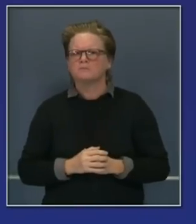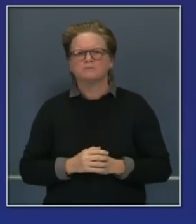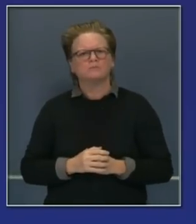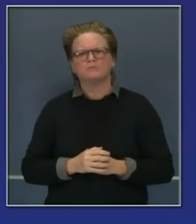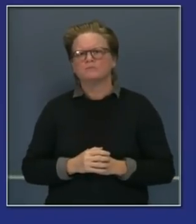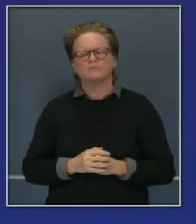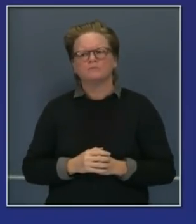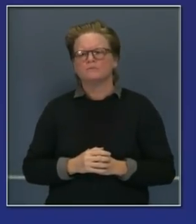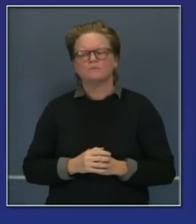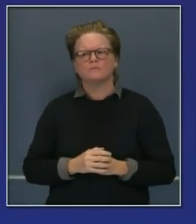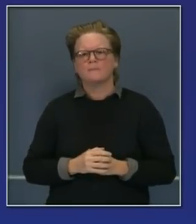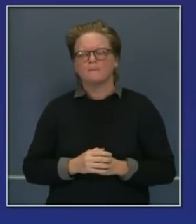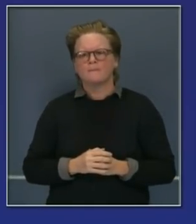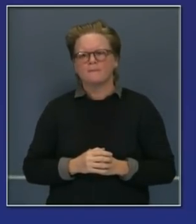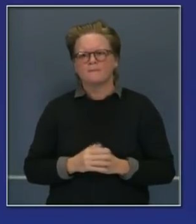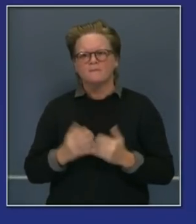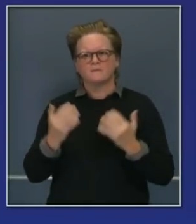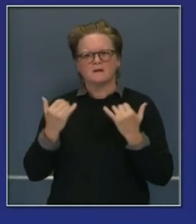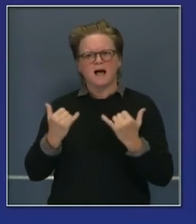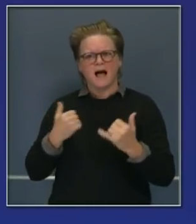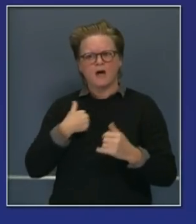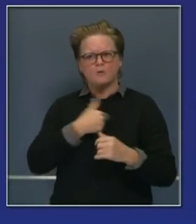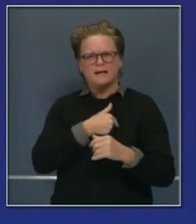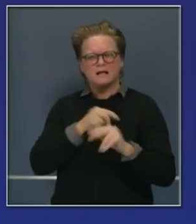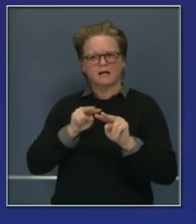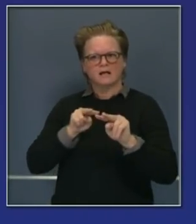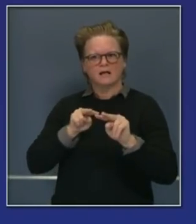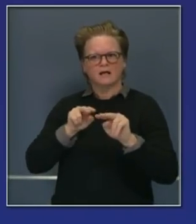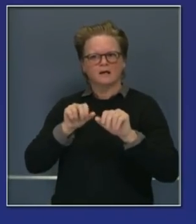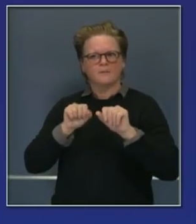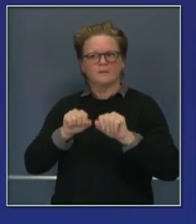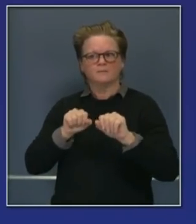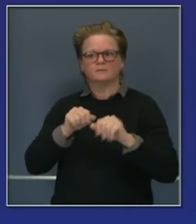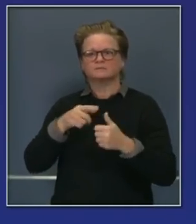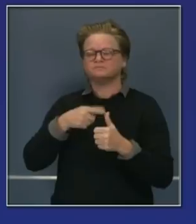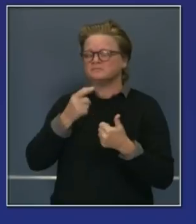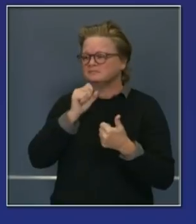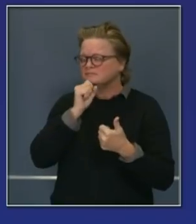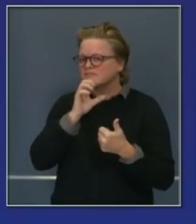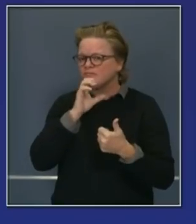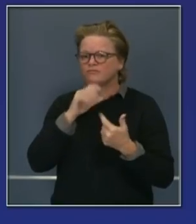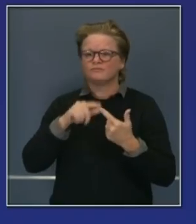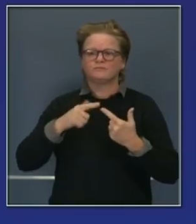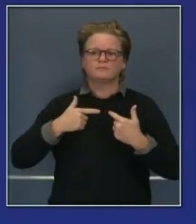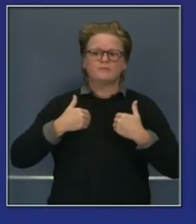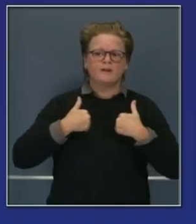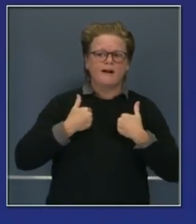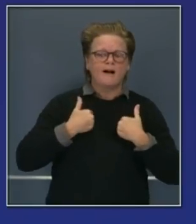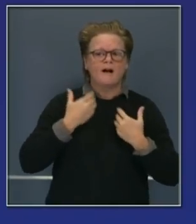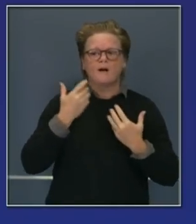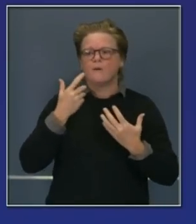19, ALSO CAN INCREASE AND ADD TO THAT NUMBER. YOU ARE SEEING PROSPECTS OF PEOPLE WHO HAVE LIMITS ON HIGHER PREMIUMS DUE TO THEIR